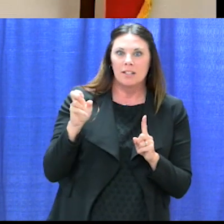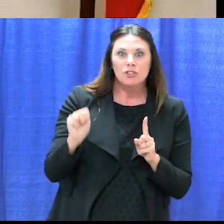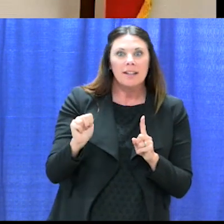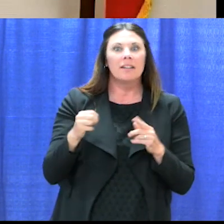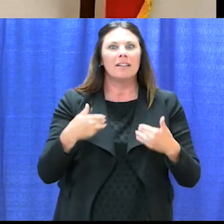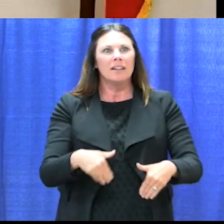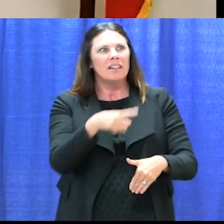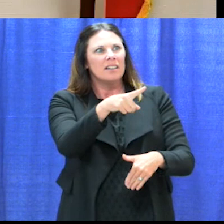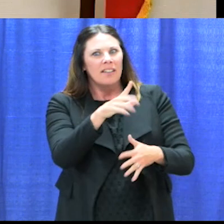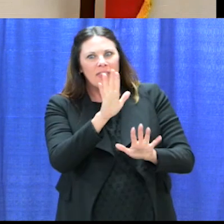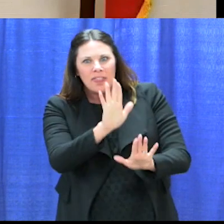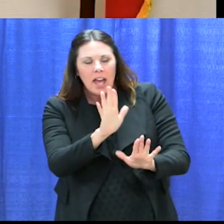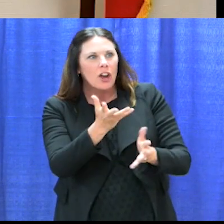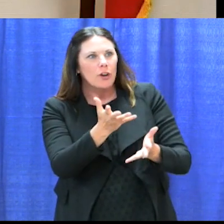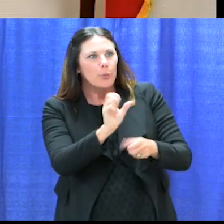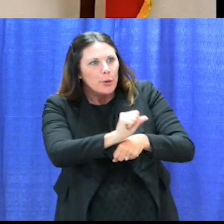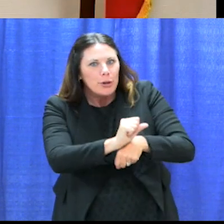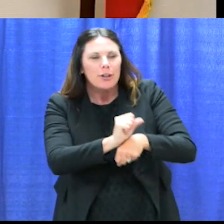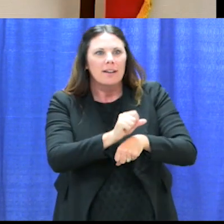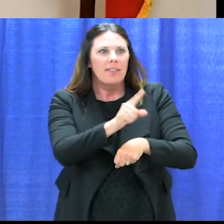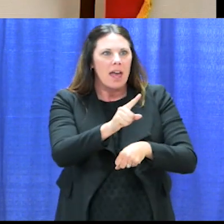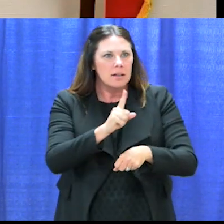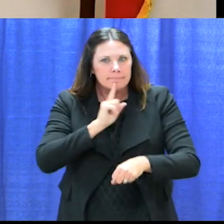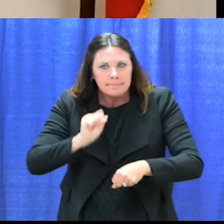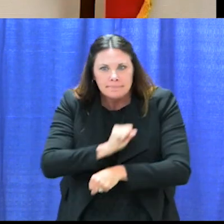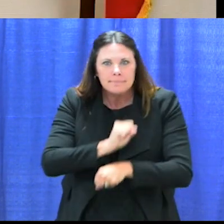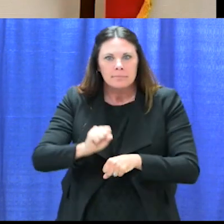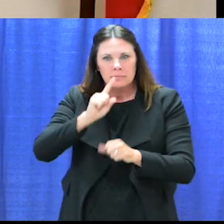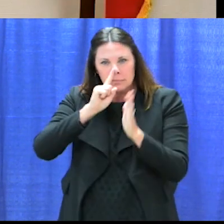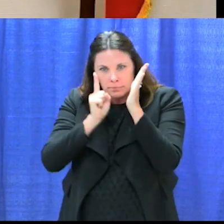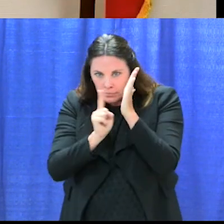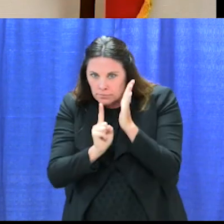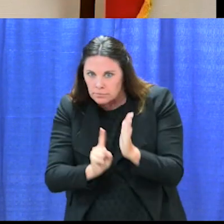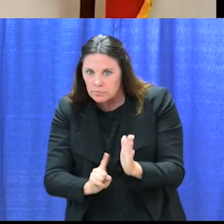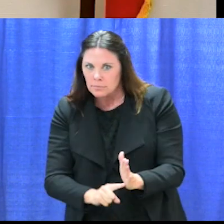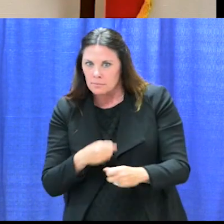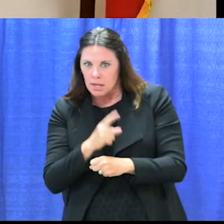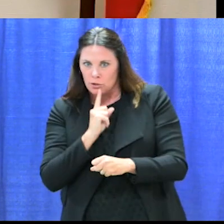team here to literally fact-check those needs and she will be available on this Zoom call